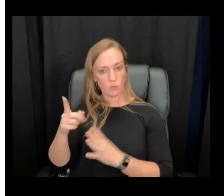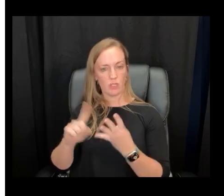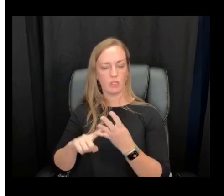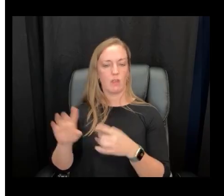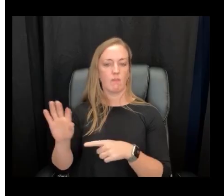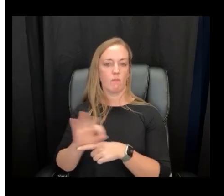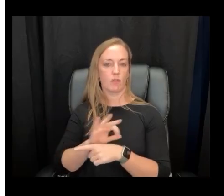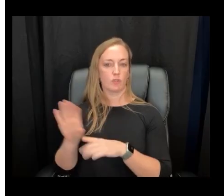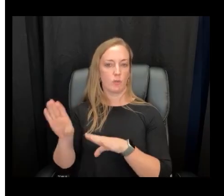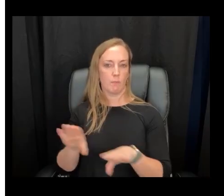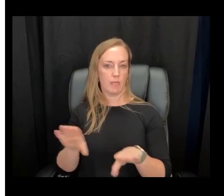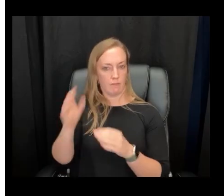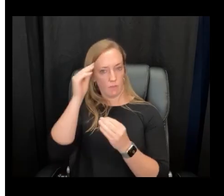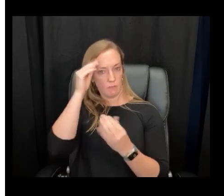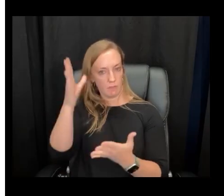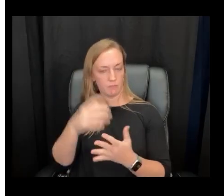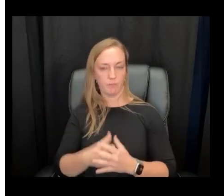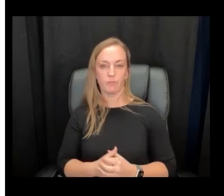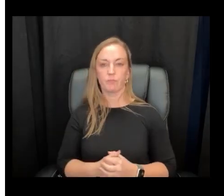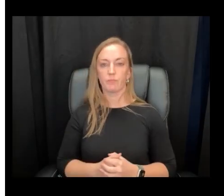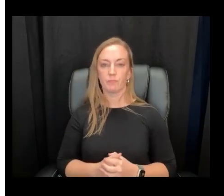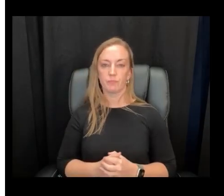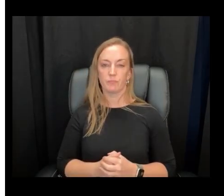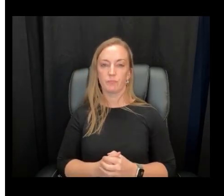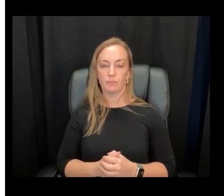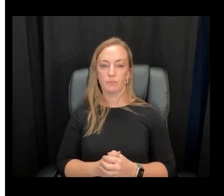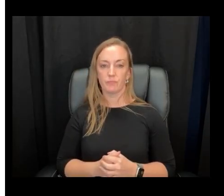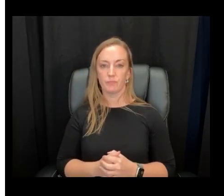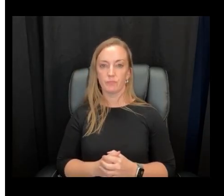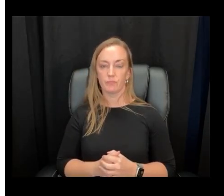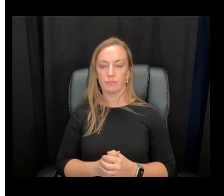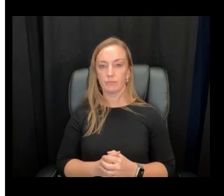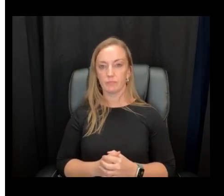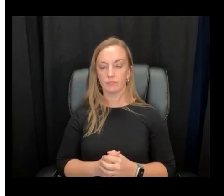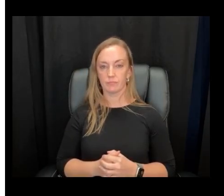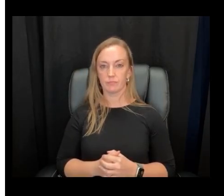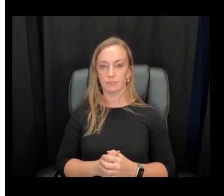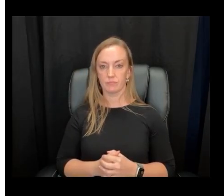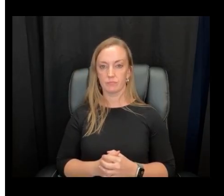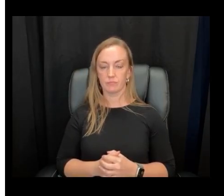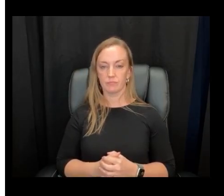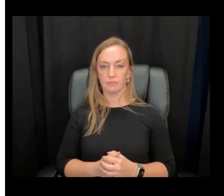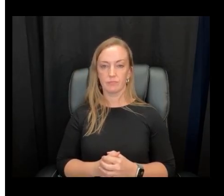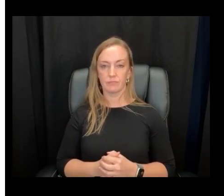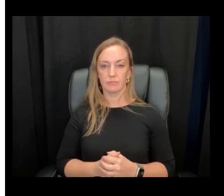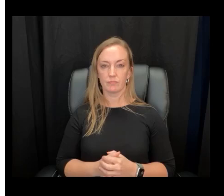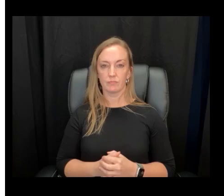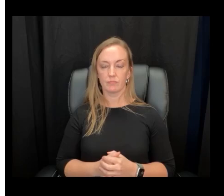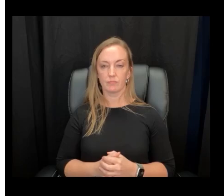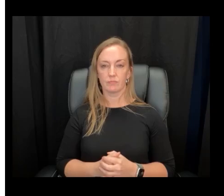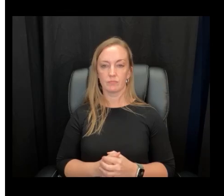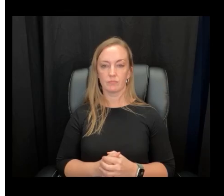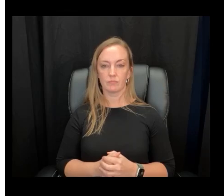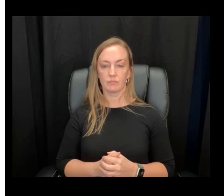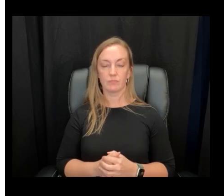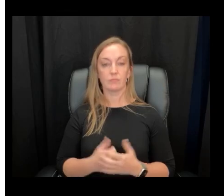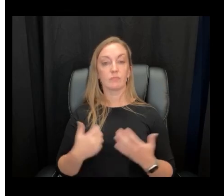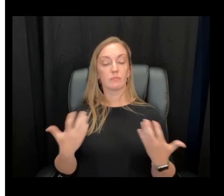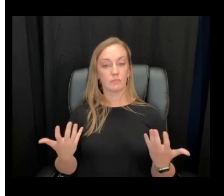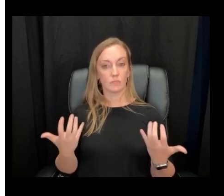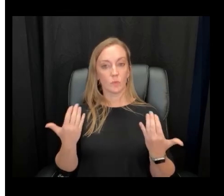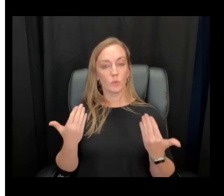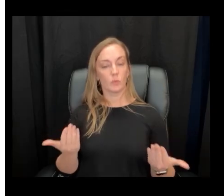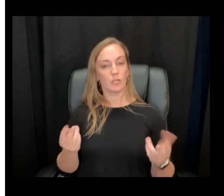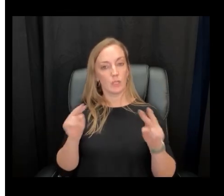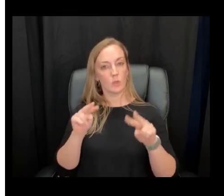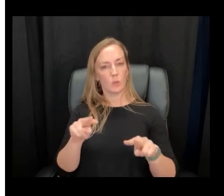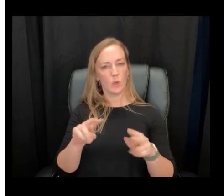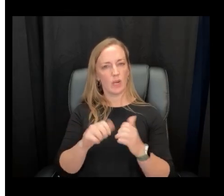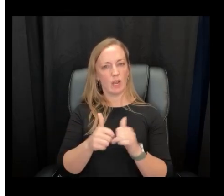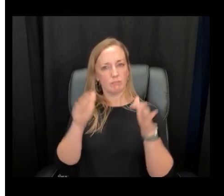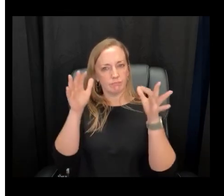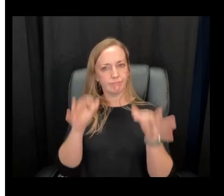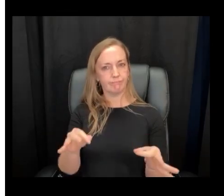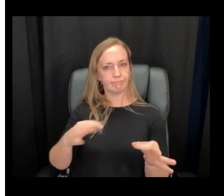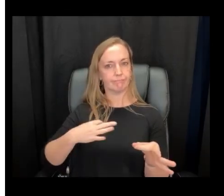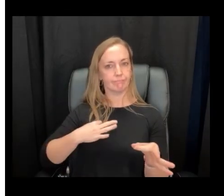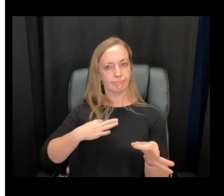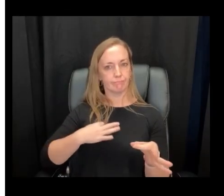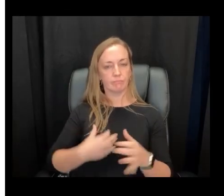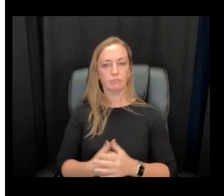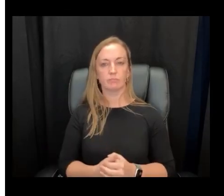and functional and behavioral information. Let's take a look at determining eligibility.